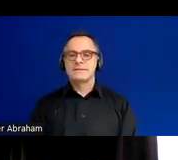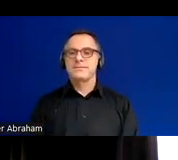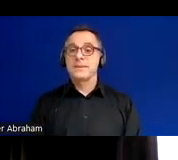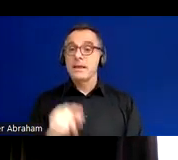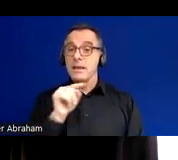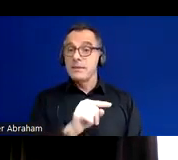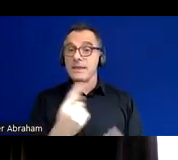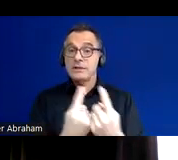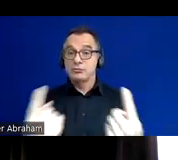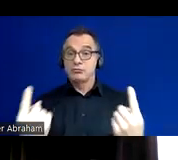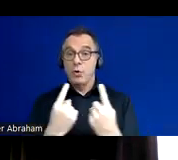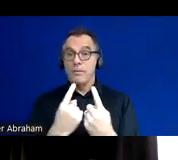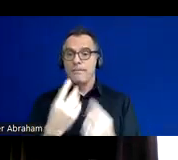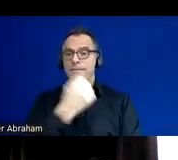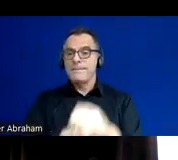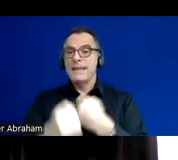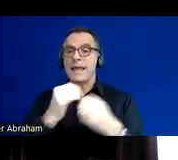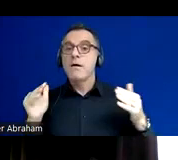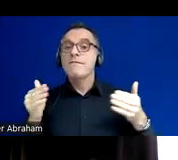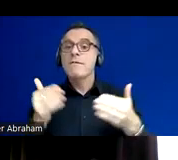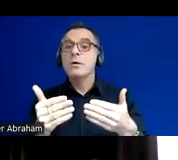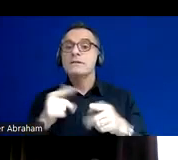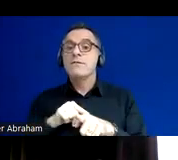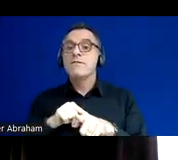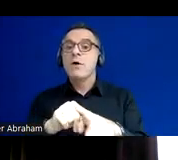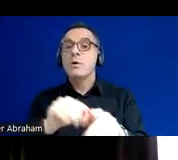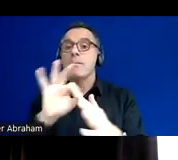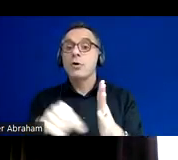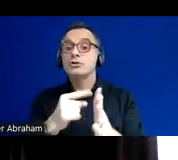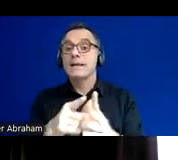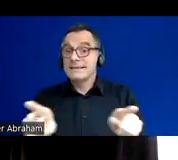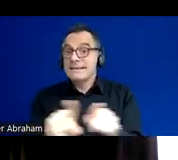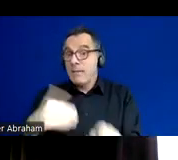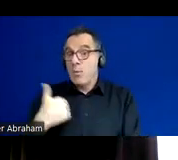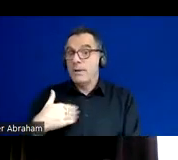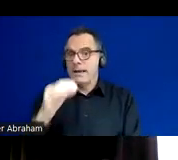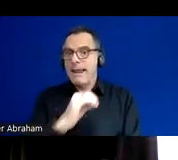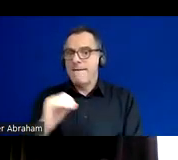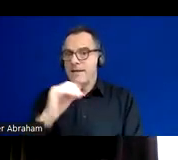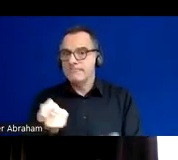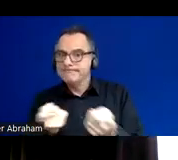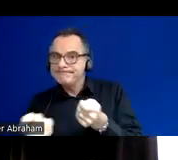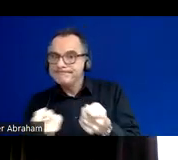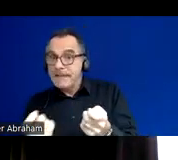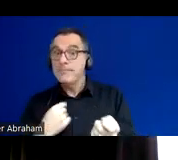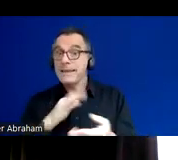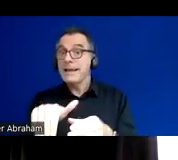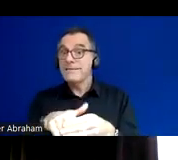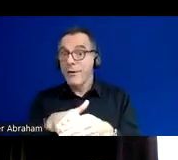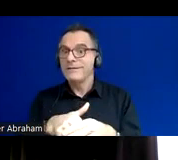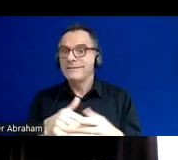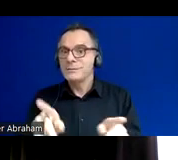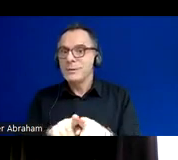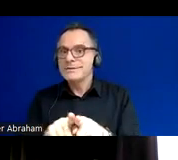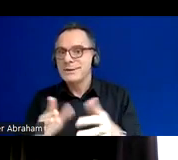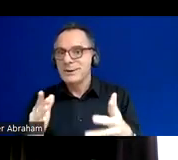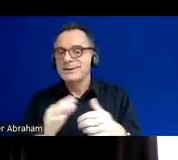the focus for a follow-up project that Olivia did - which I was involved in myself - working with a